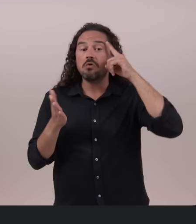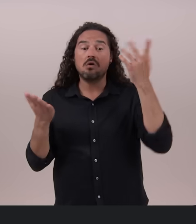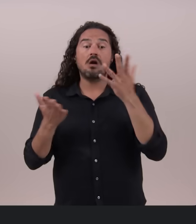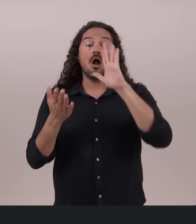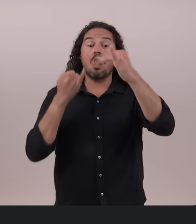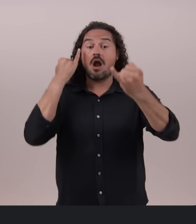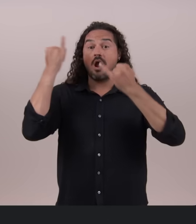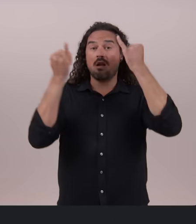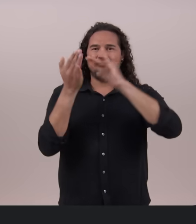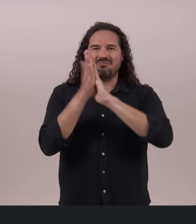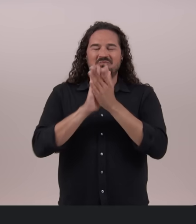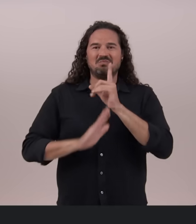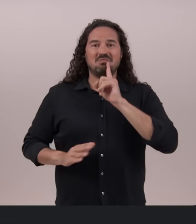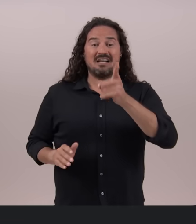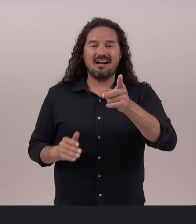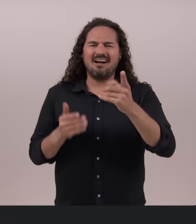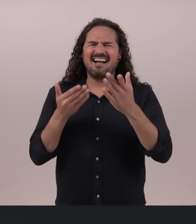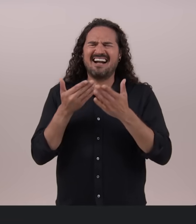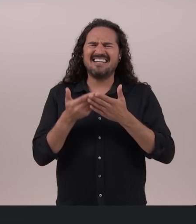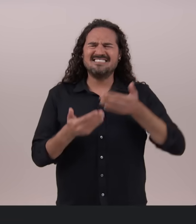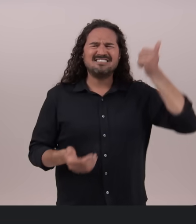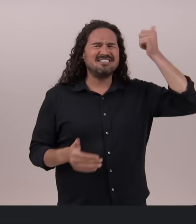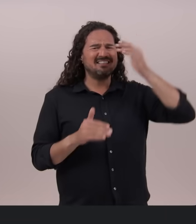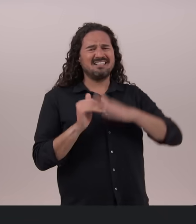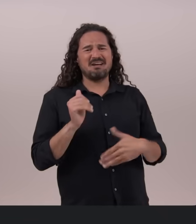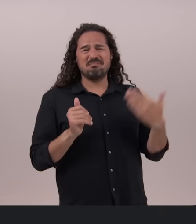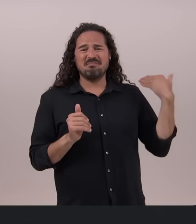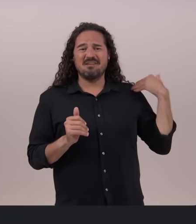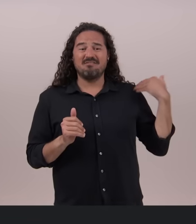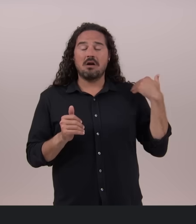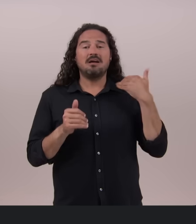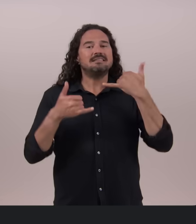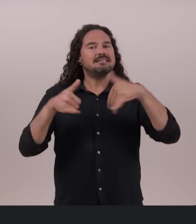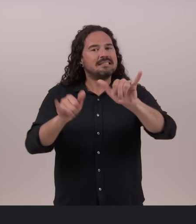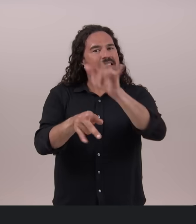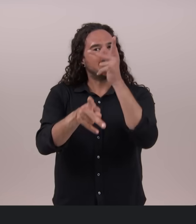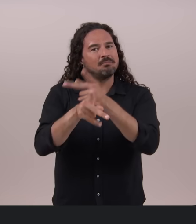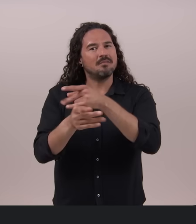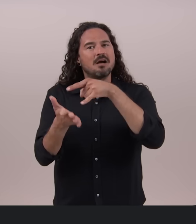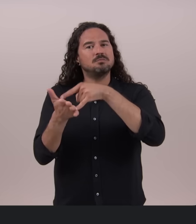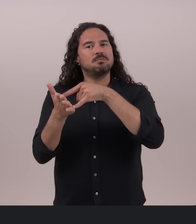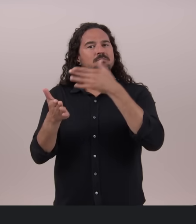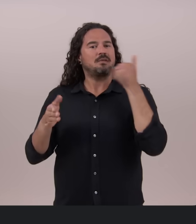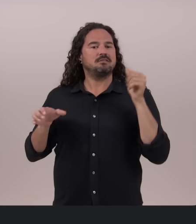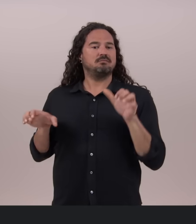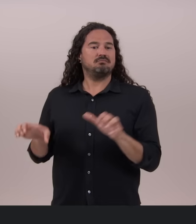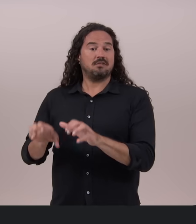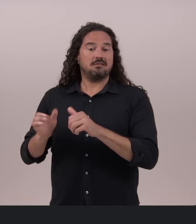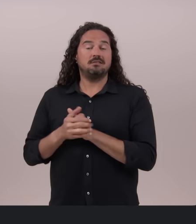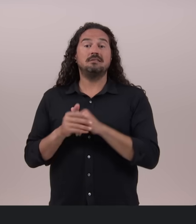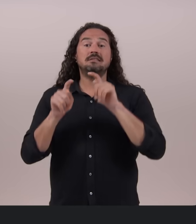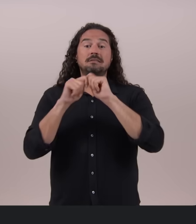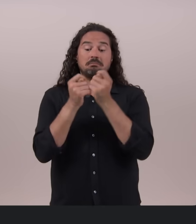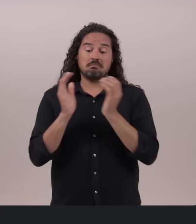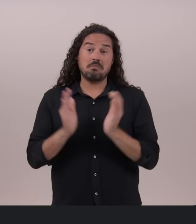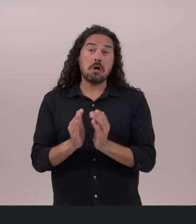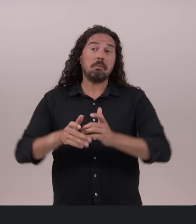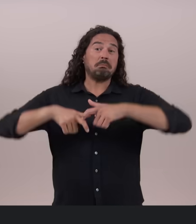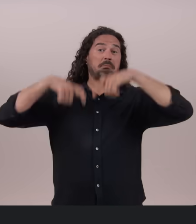while maintaining Android best practices. Teams of all sizes and skill levels can build cutting-edge Kotlin apps